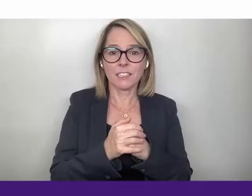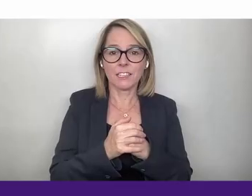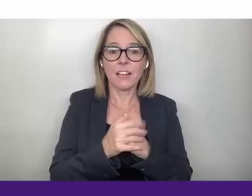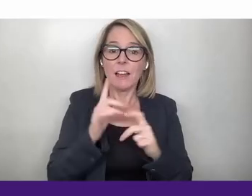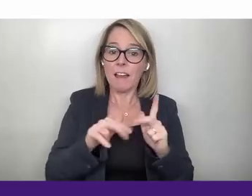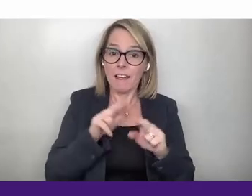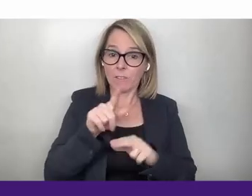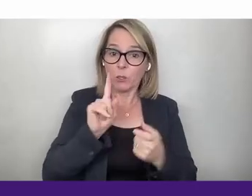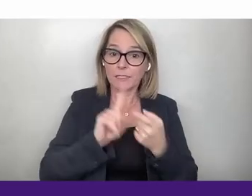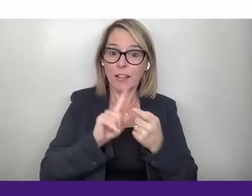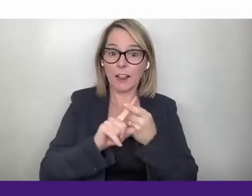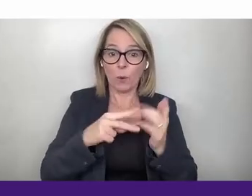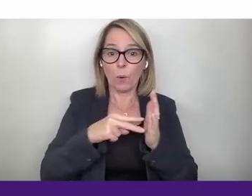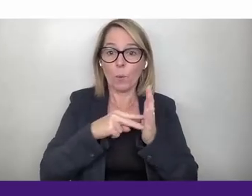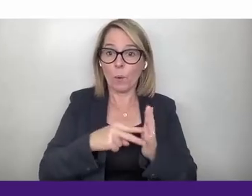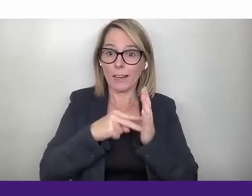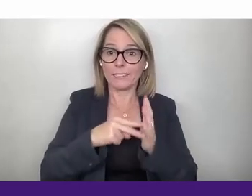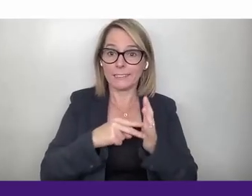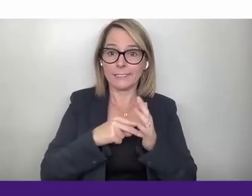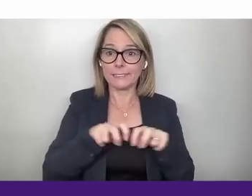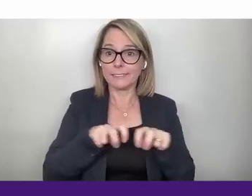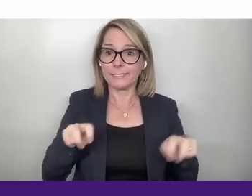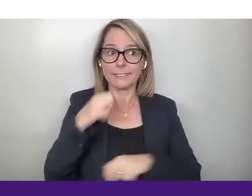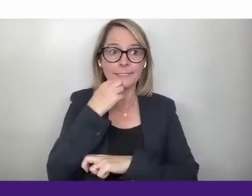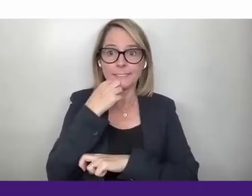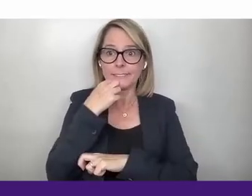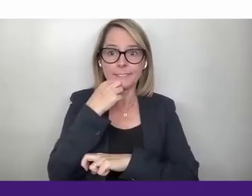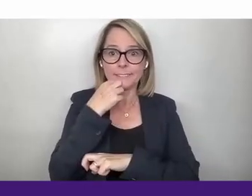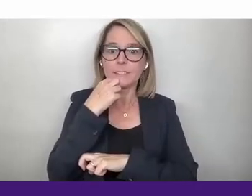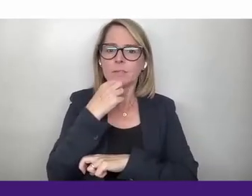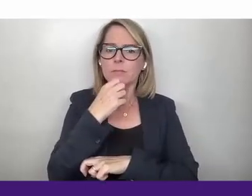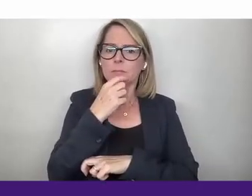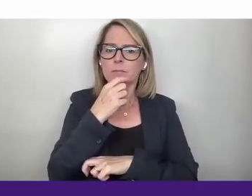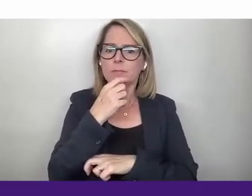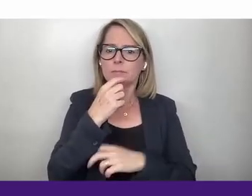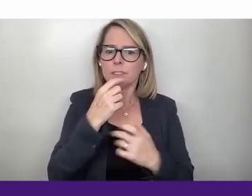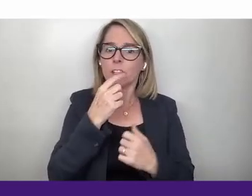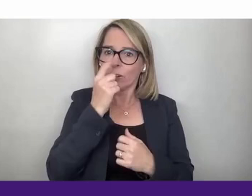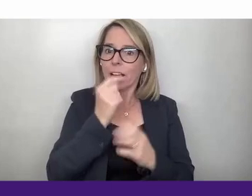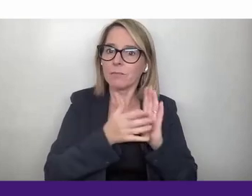still waiting for your appointment, you can get a chance of going to the bathroom that is nearby.